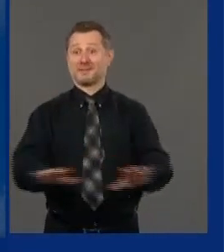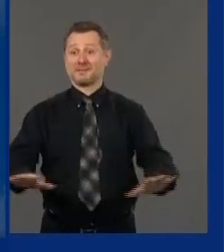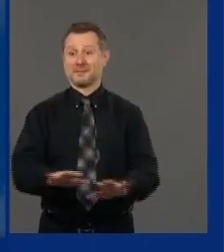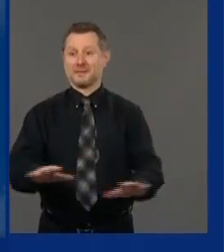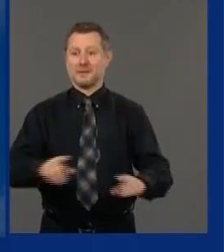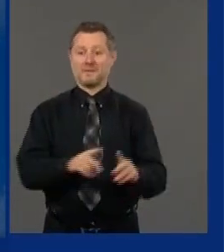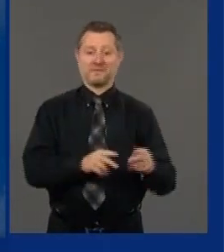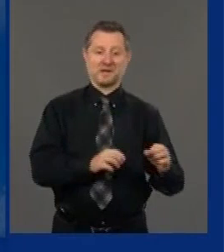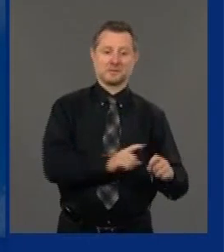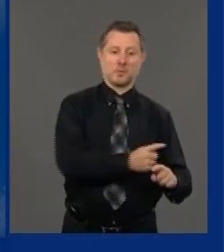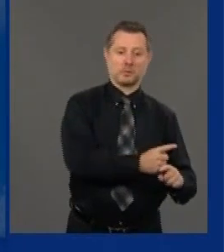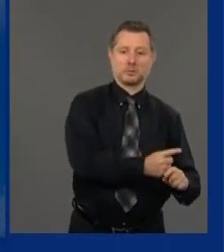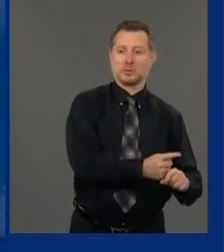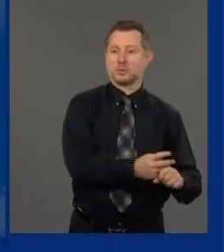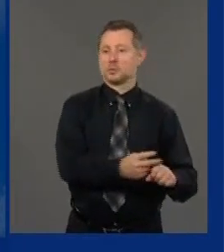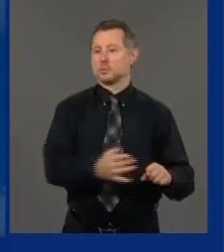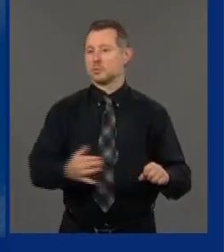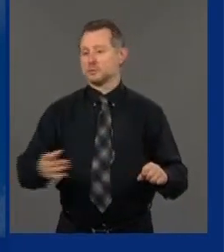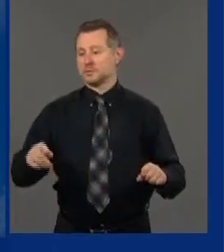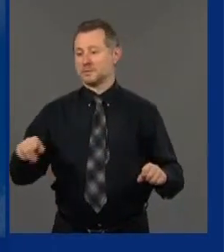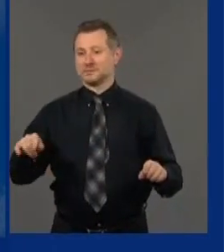FALSE, BUT THE ECONOMY FALLS AND